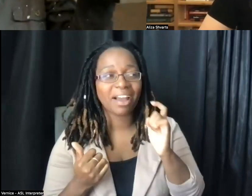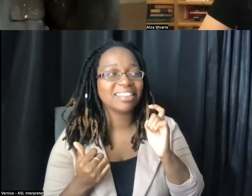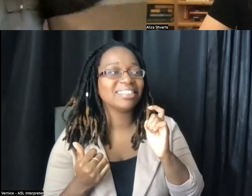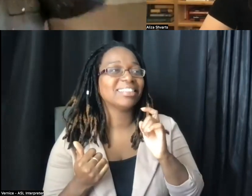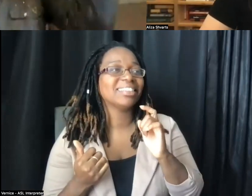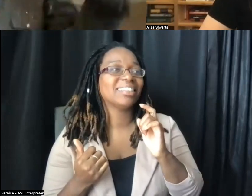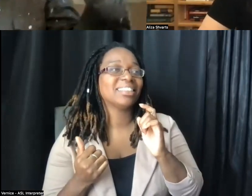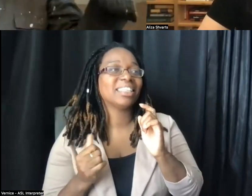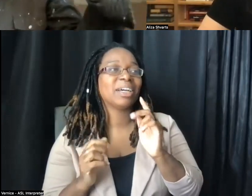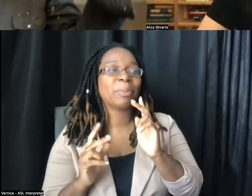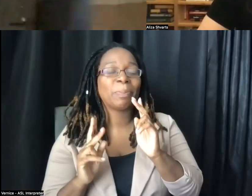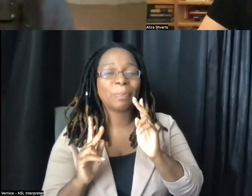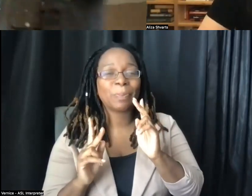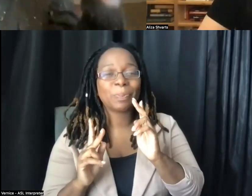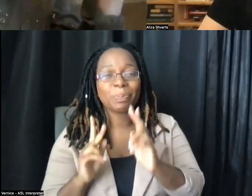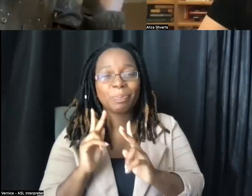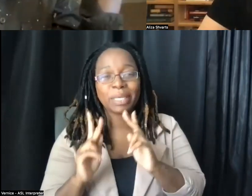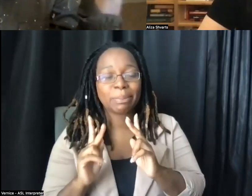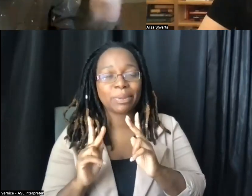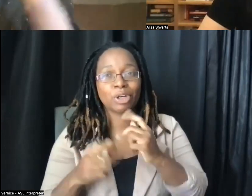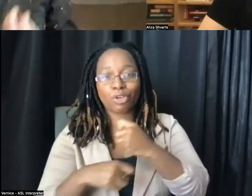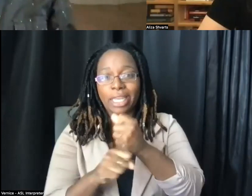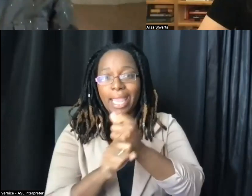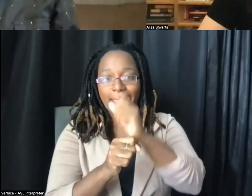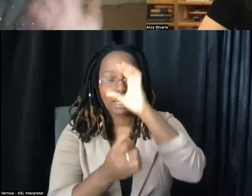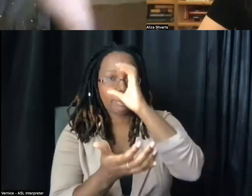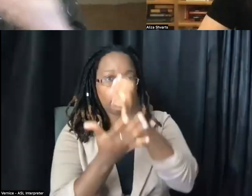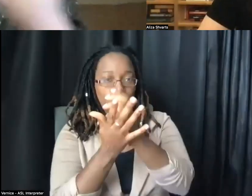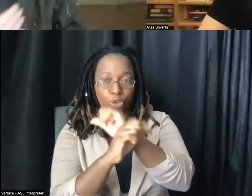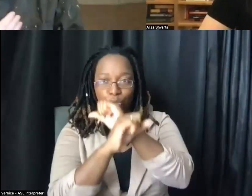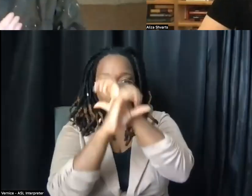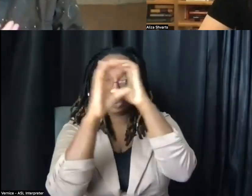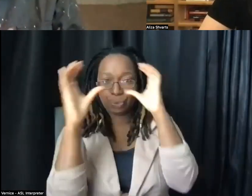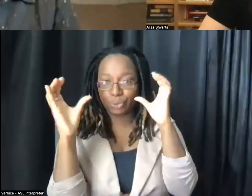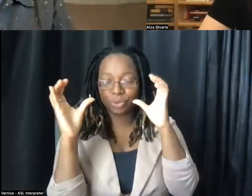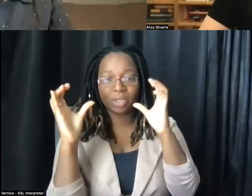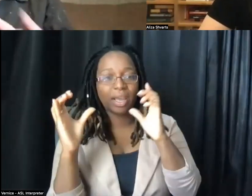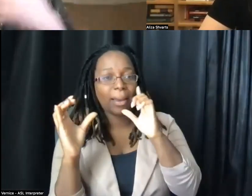they just completely open up! Often, people, they create images in order